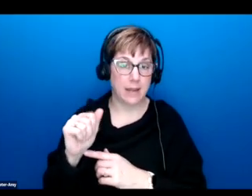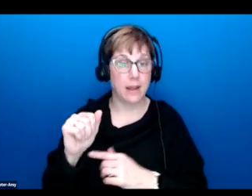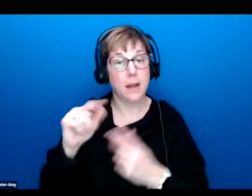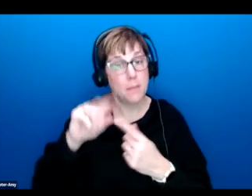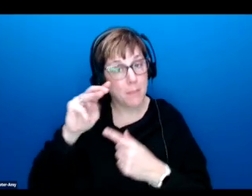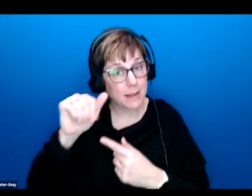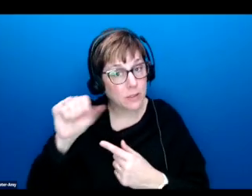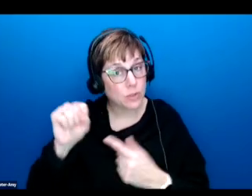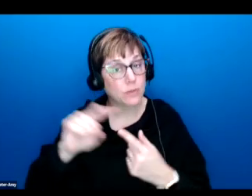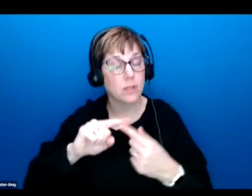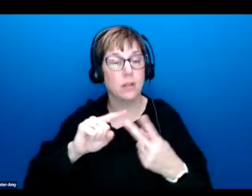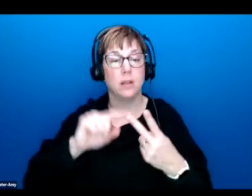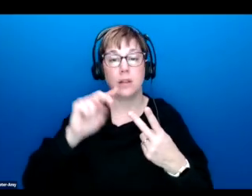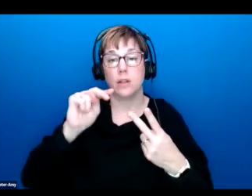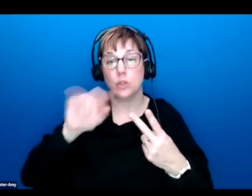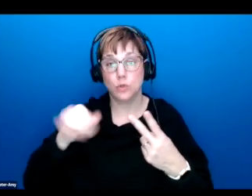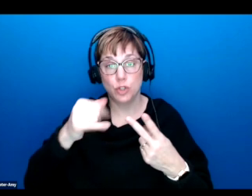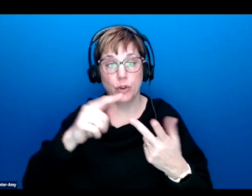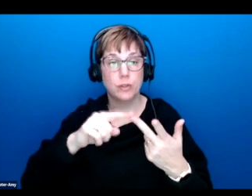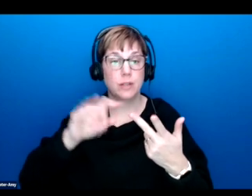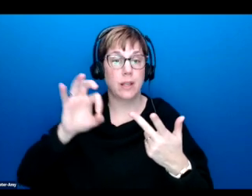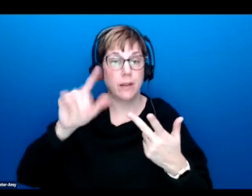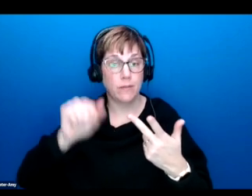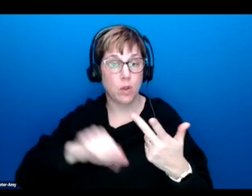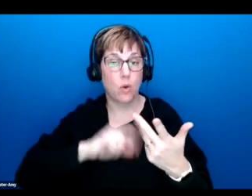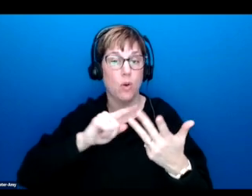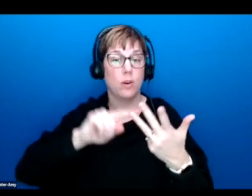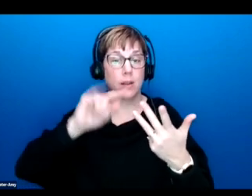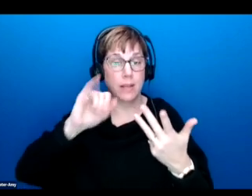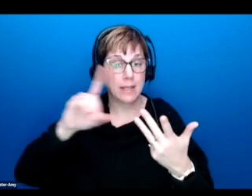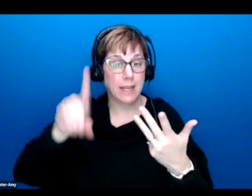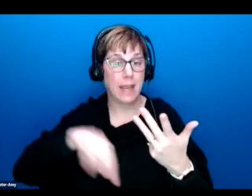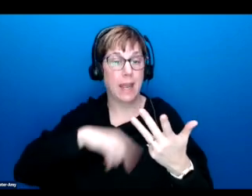New Jersey, Florida, Indiana, Arizona, Utah,